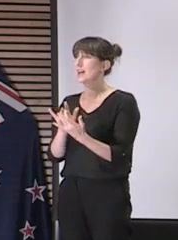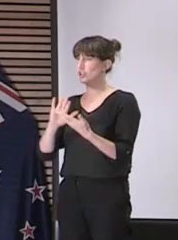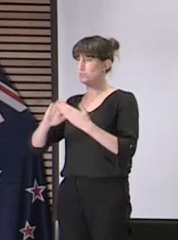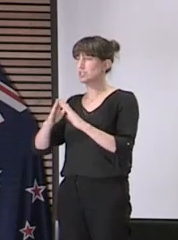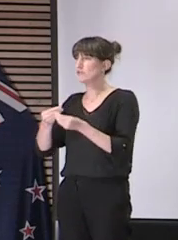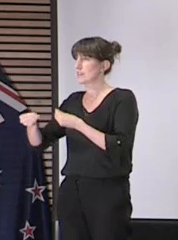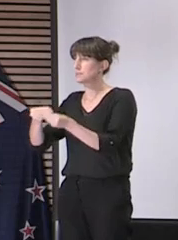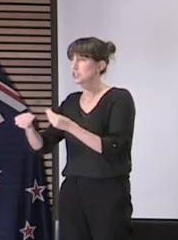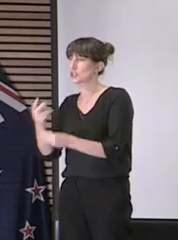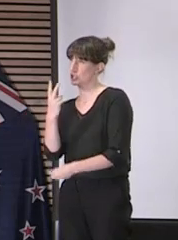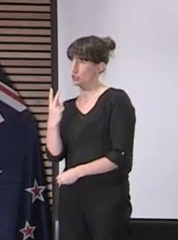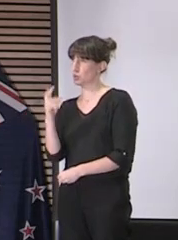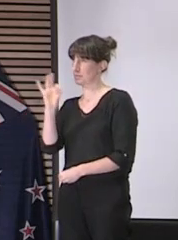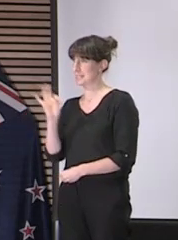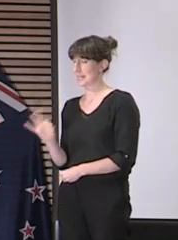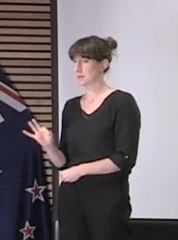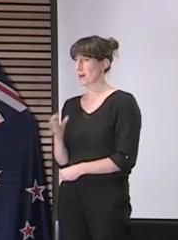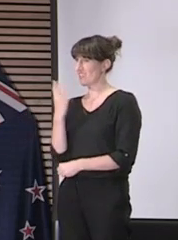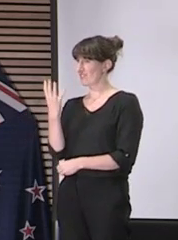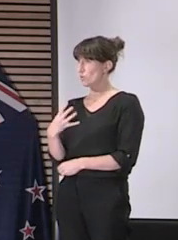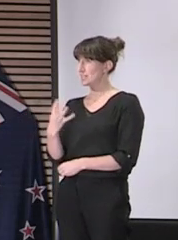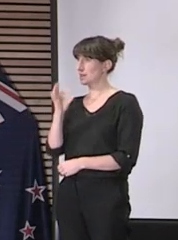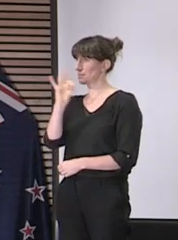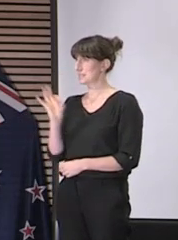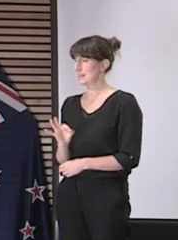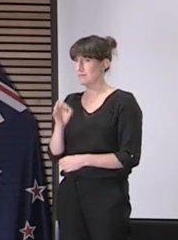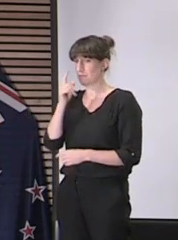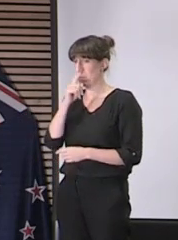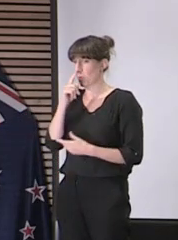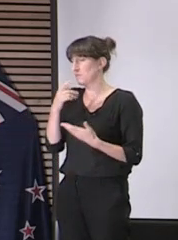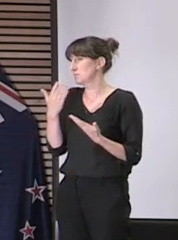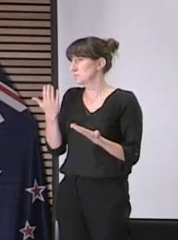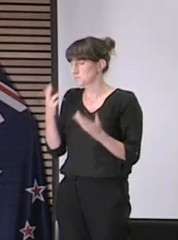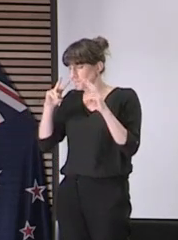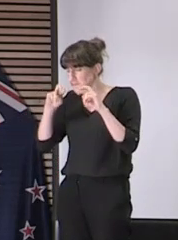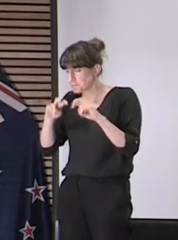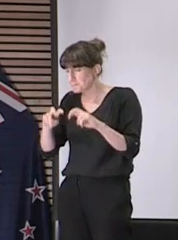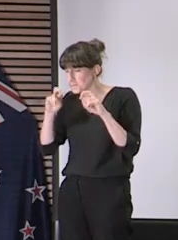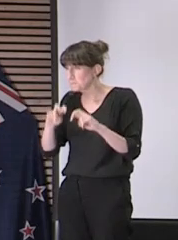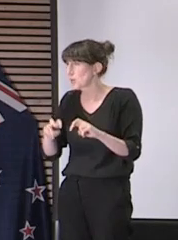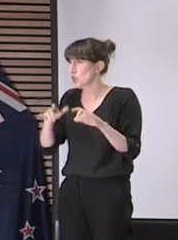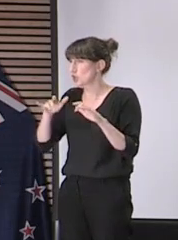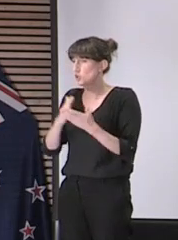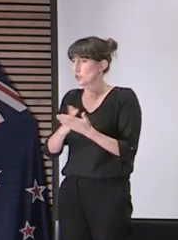in New Zealand at 43% and community transmission at 2%.